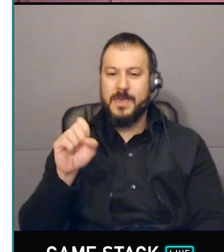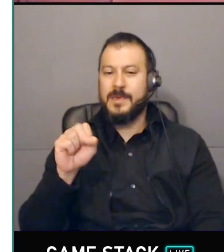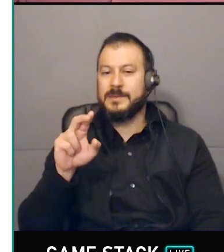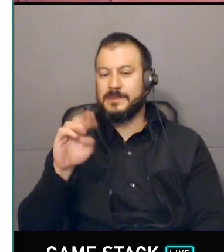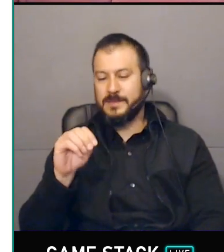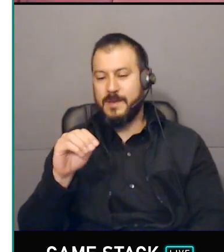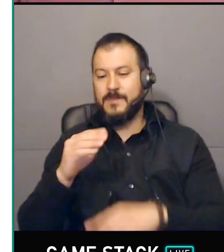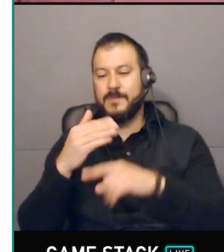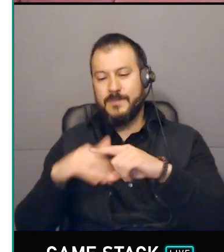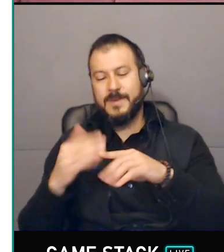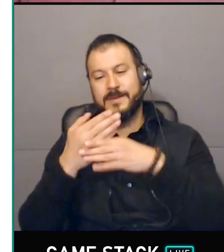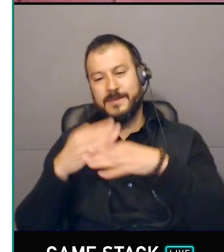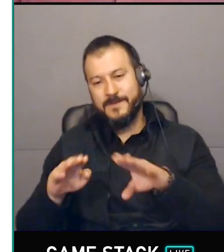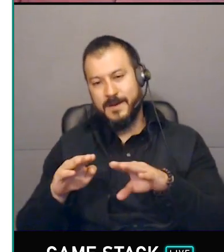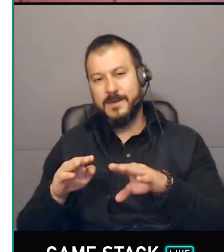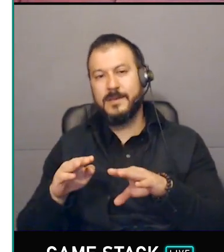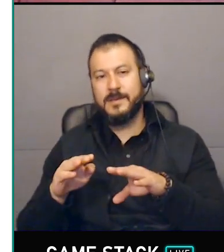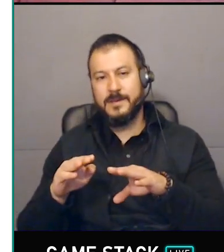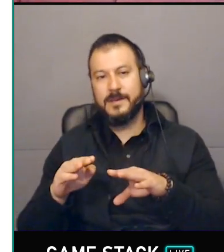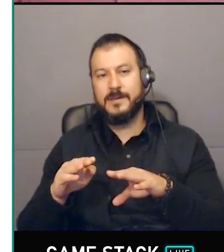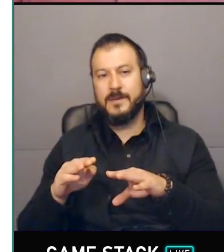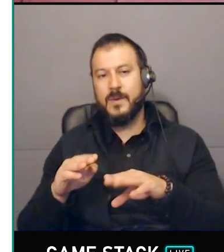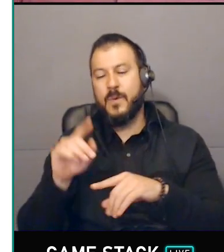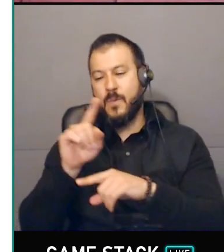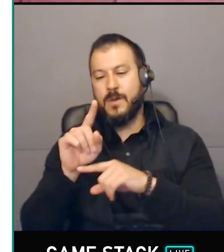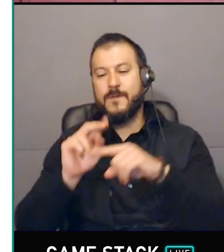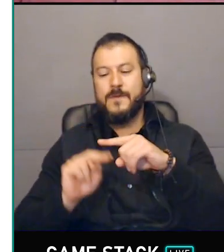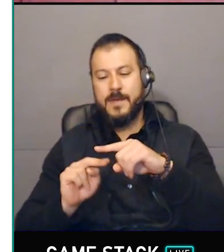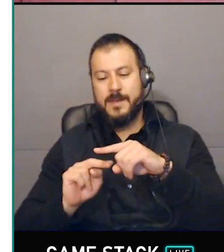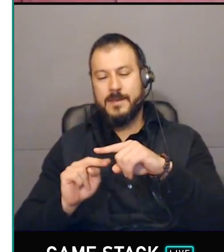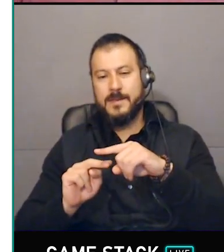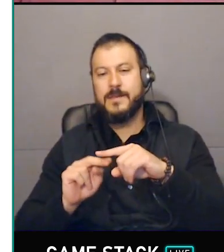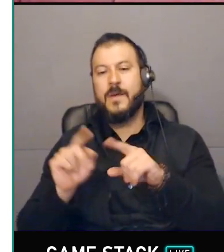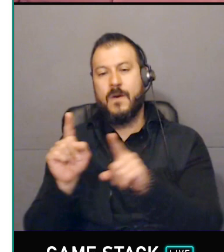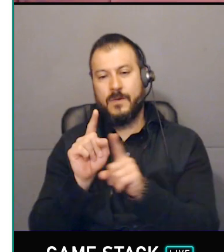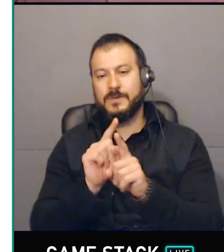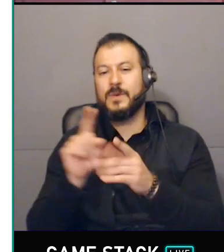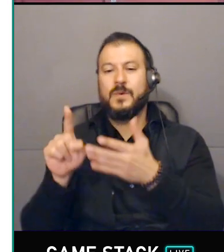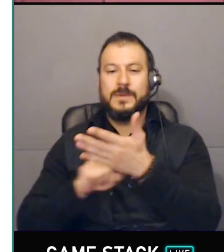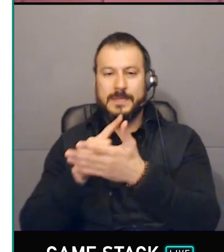then a sum over N things and divide by one or one over, and M also cancels.